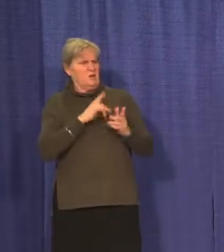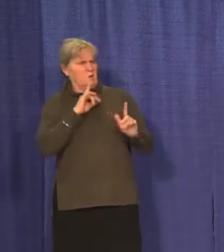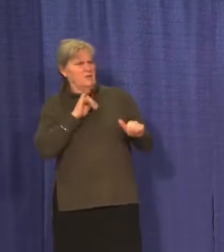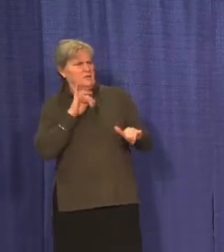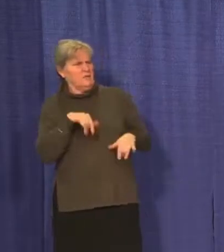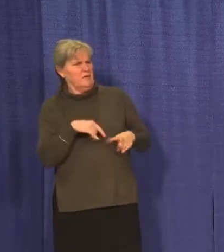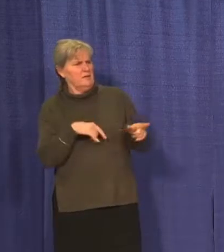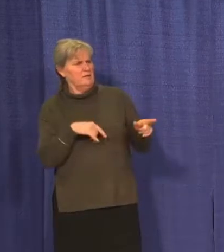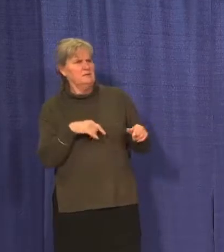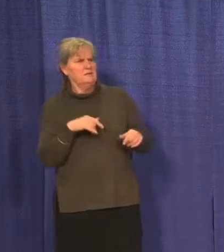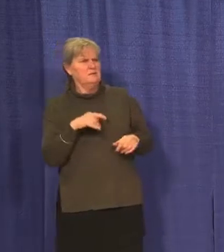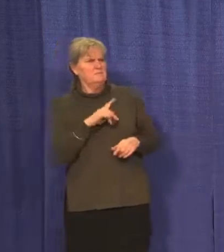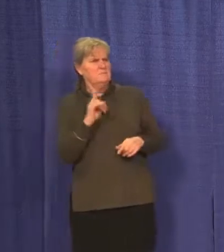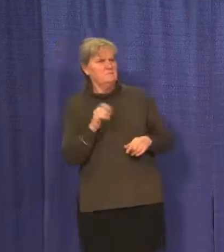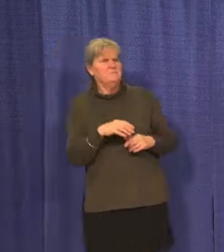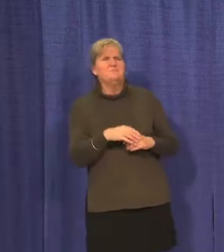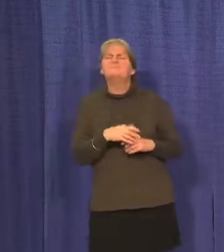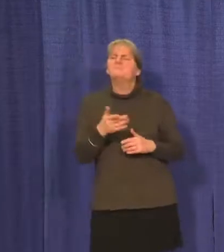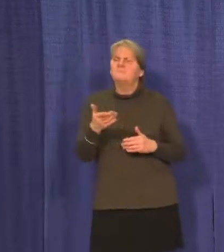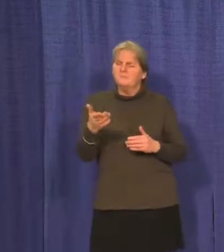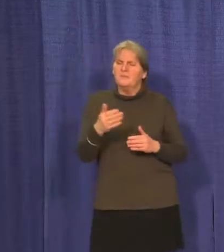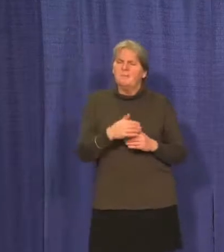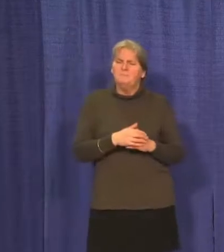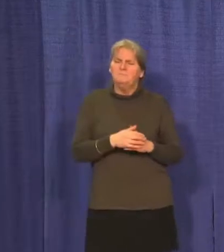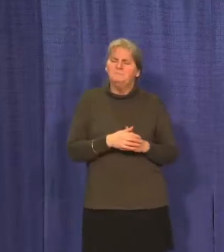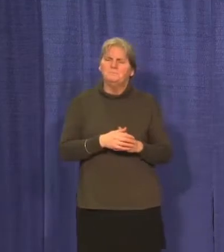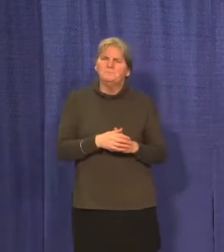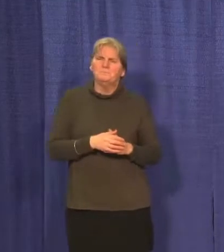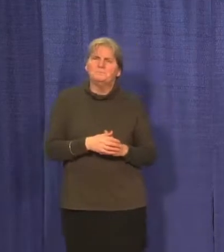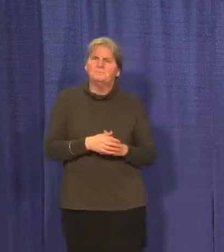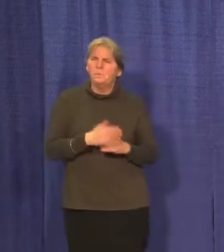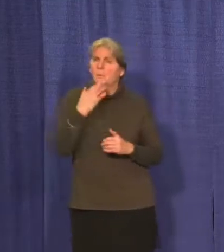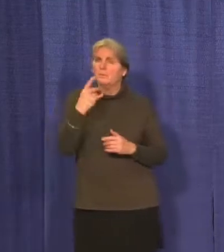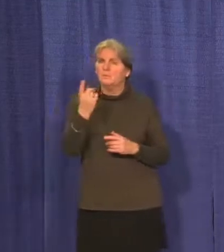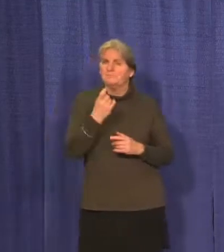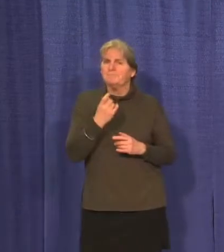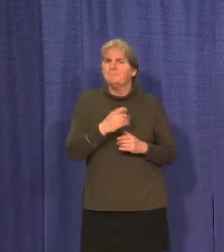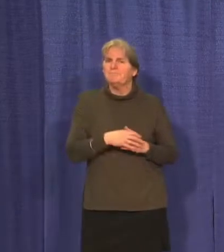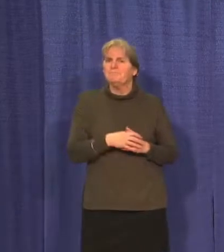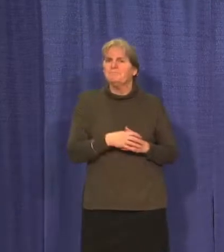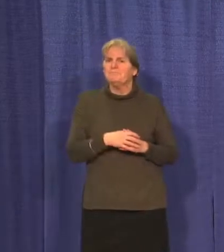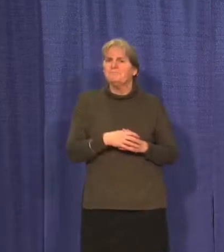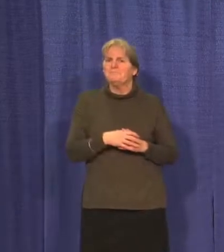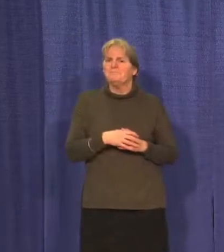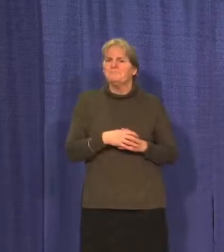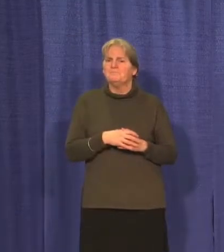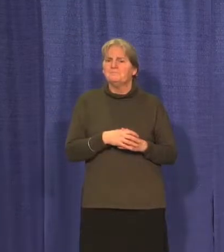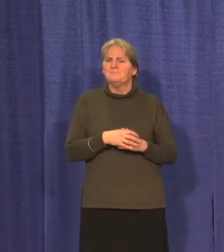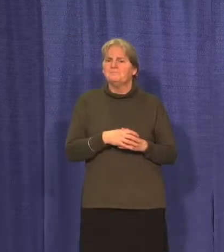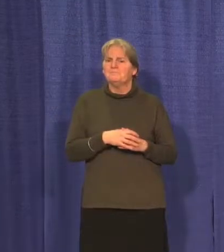them? Yeah... They are really good questions.